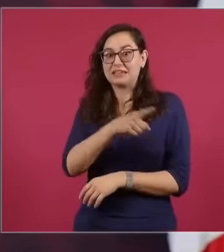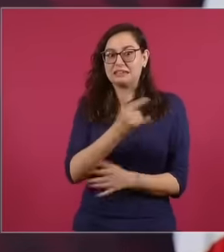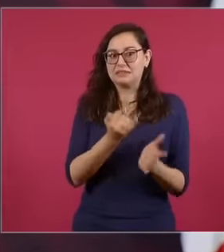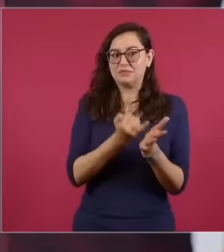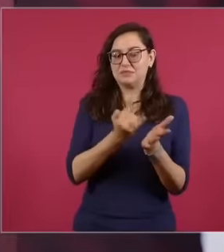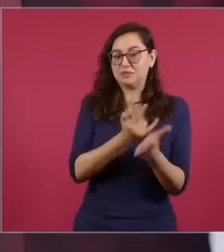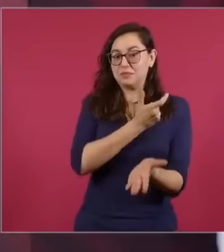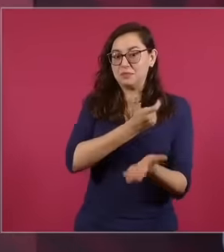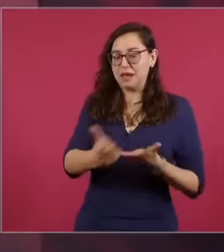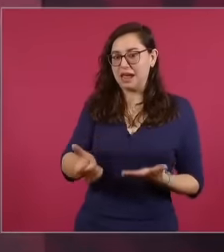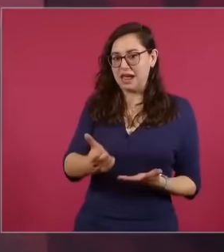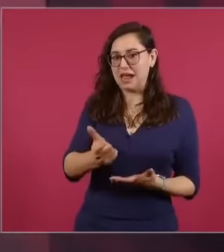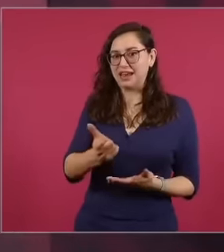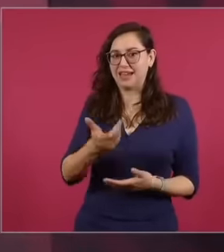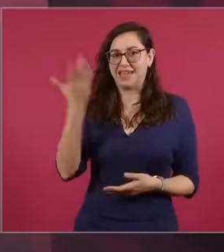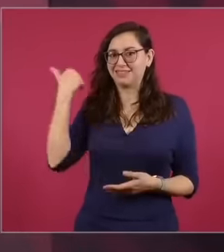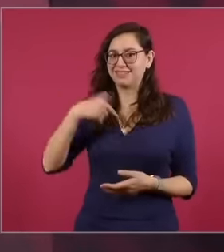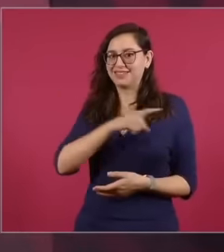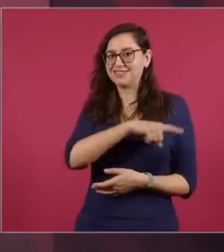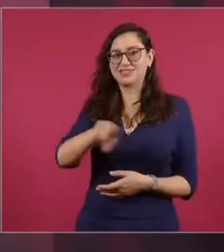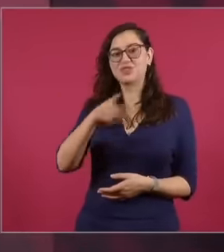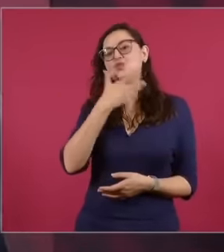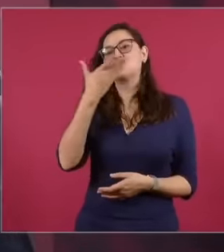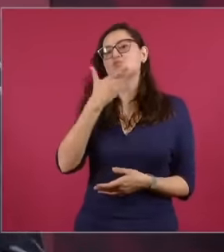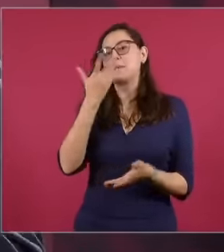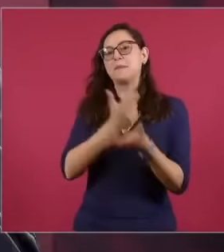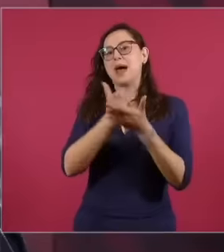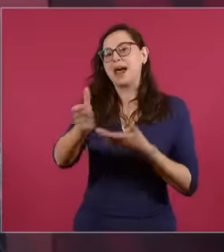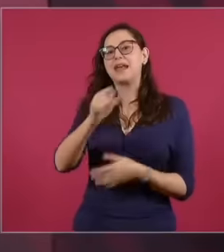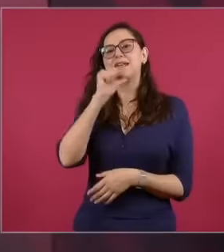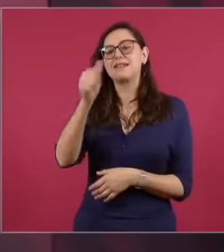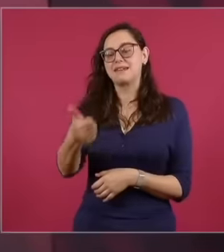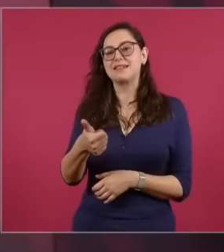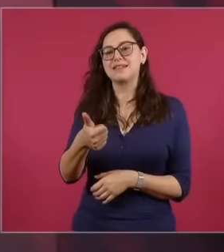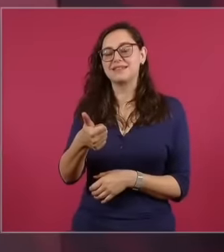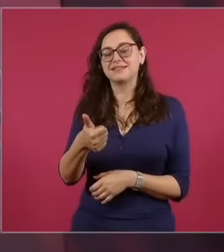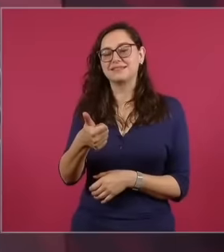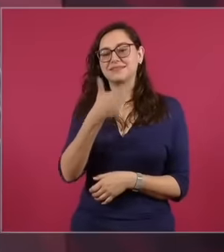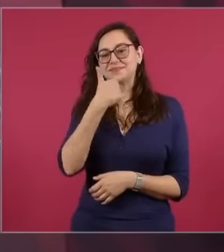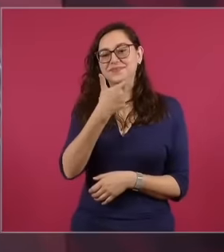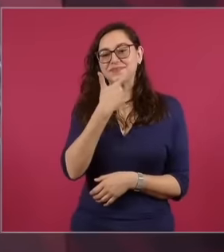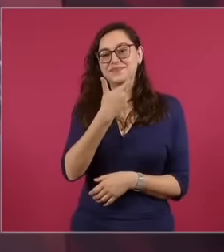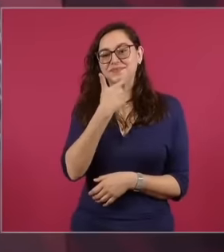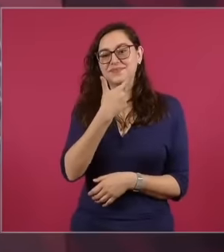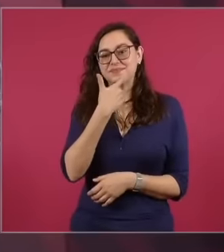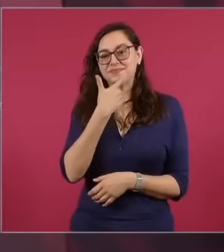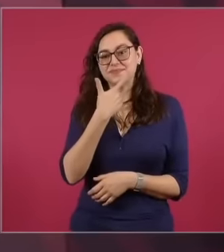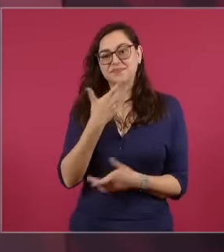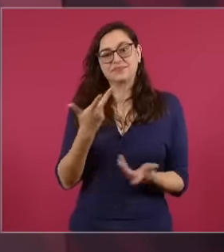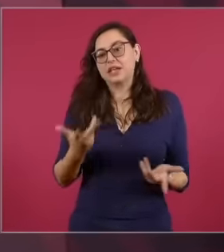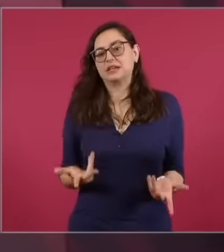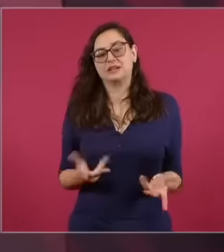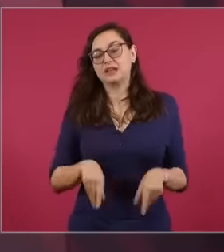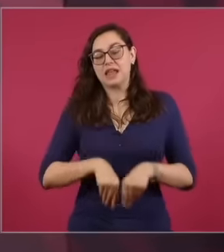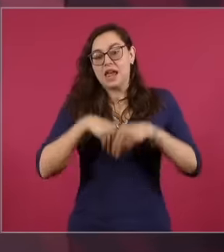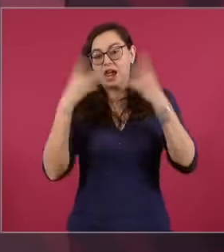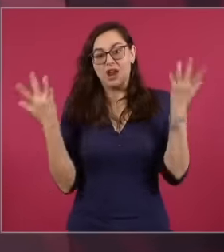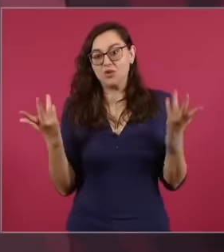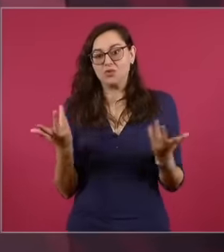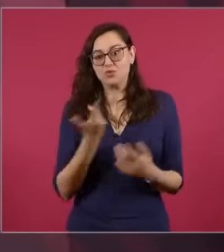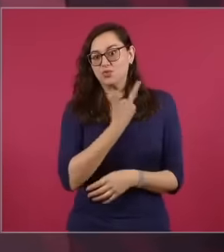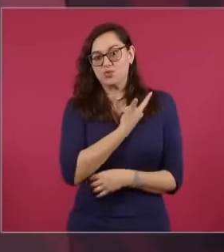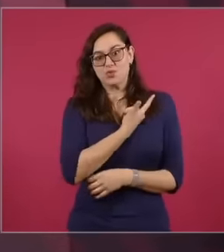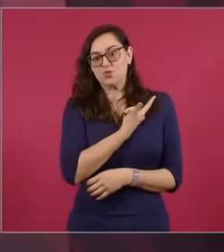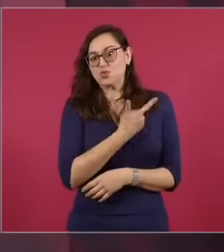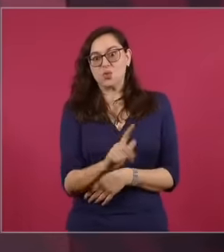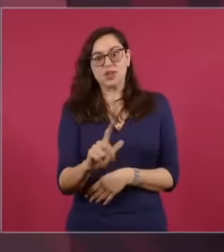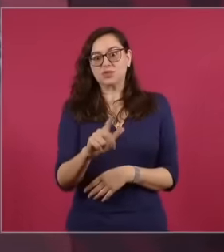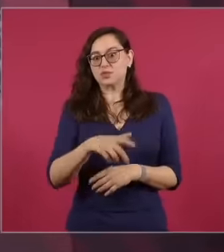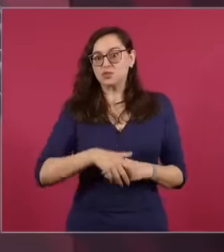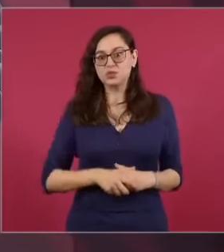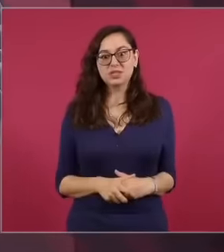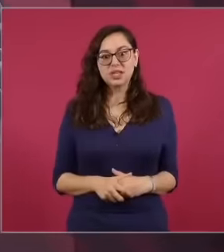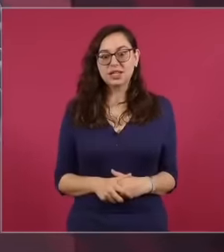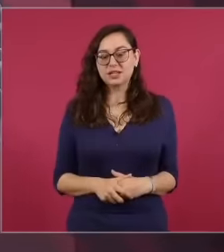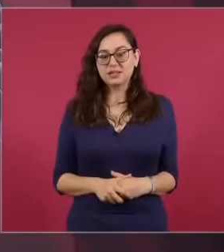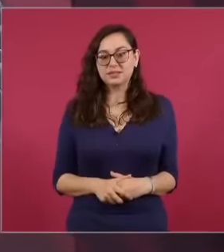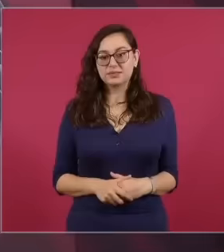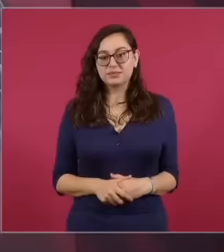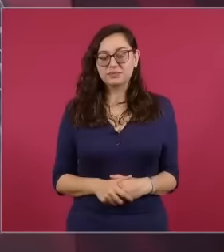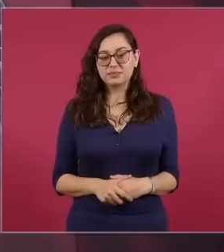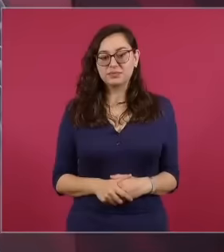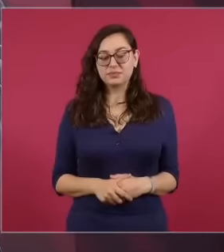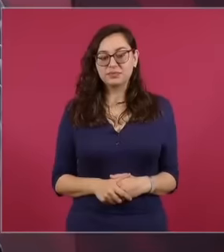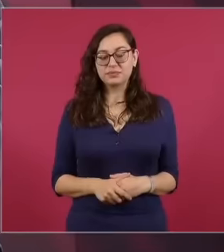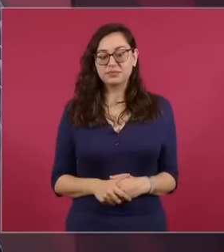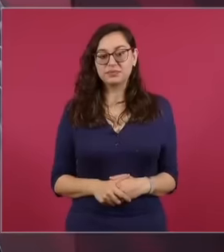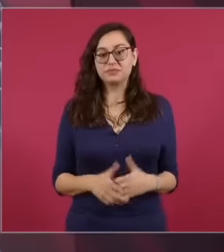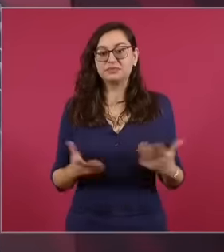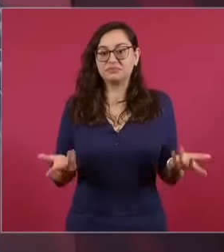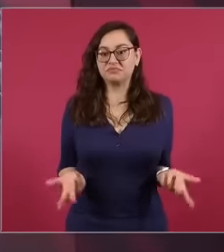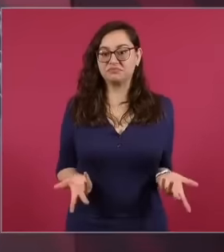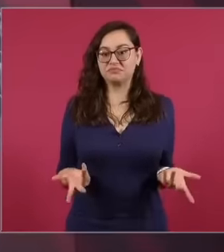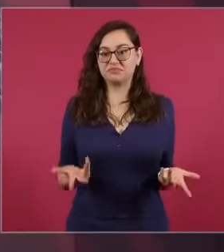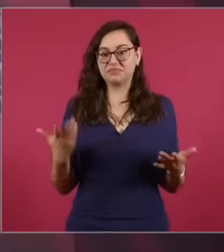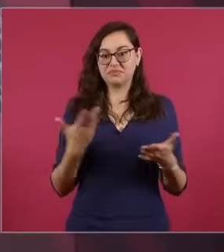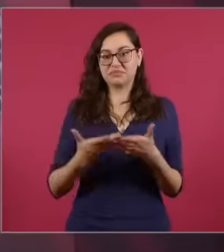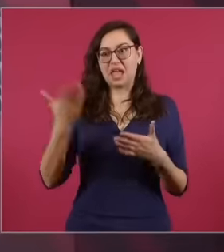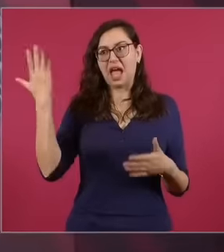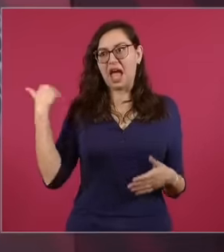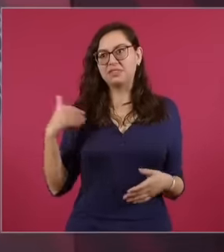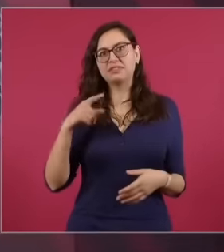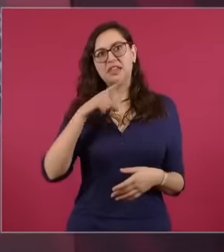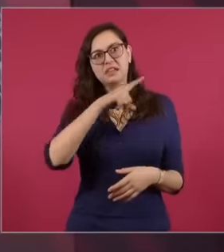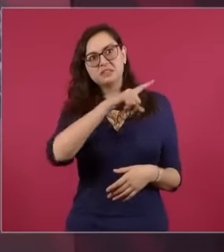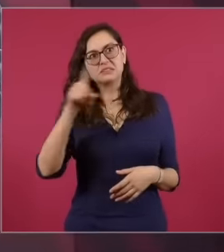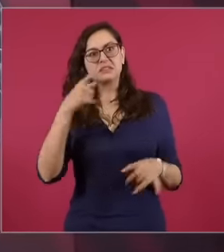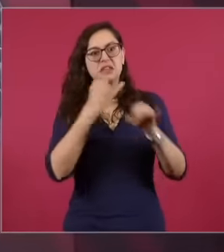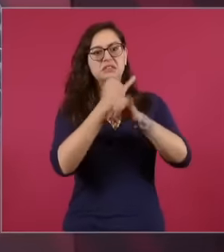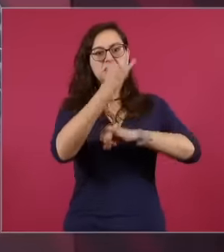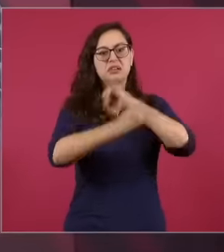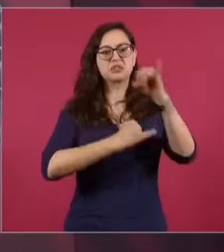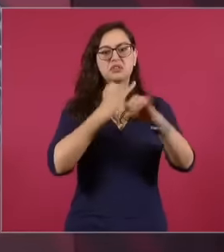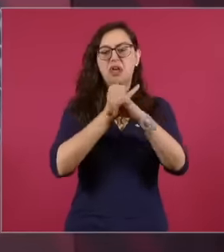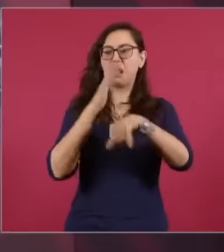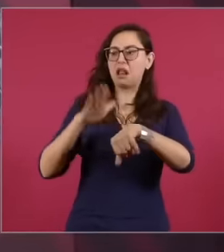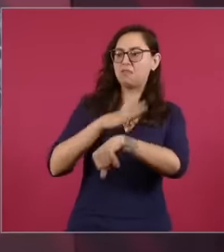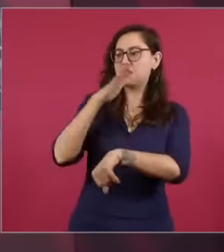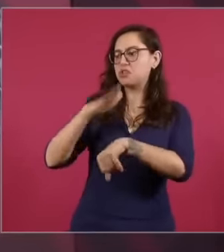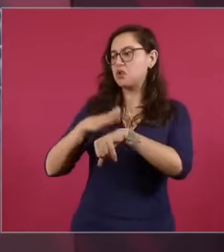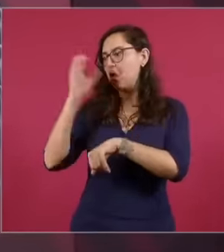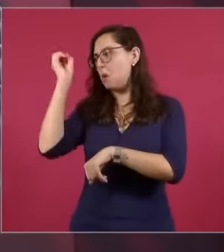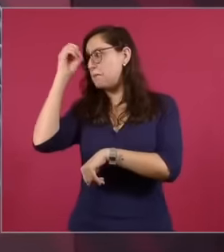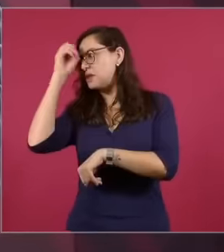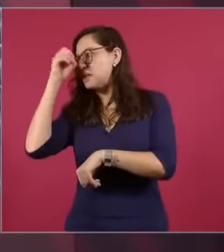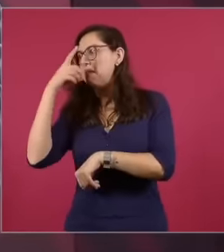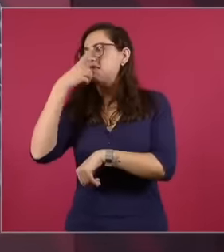they did not pay before, they do not like when these rating agencies said something about